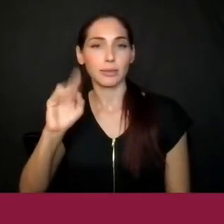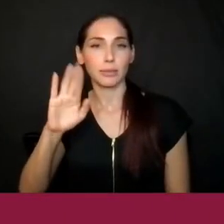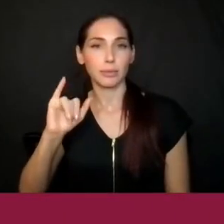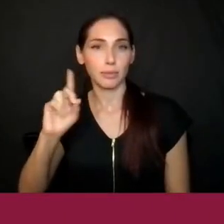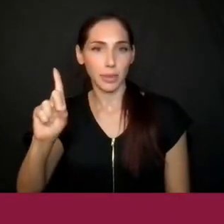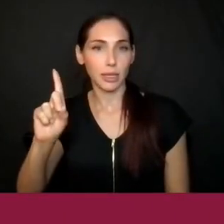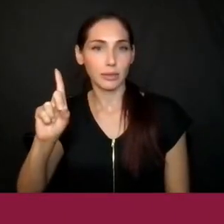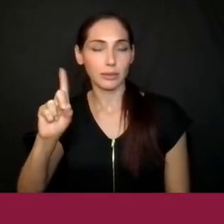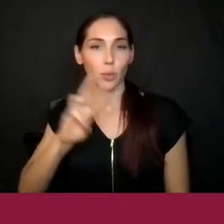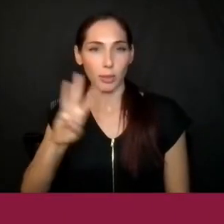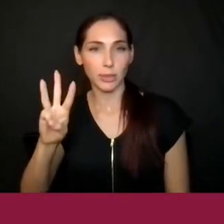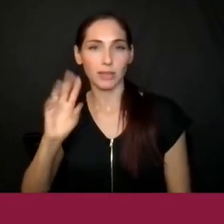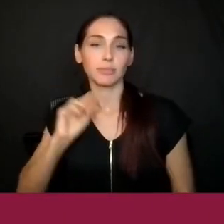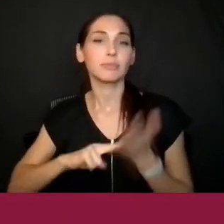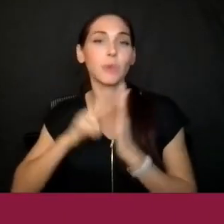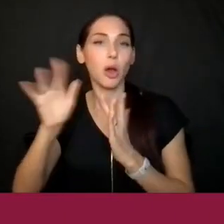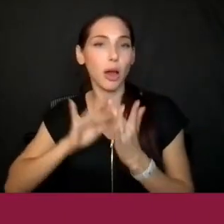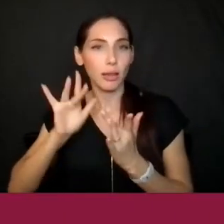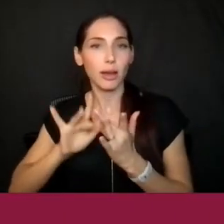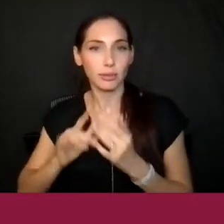So online? Okay.